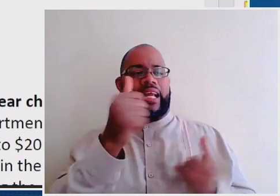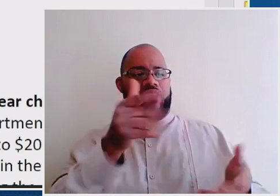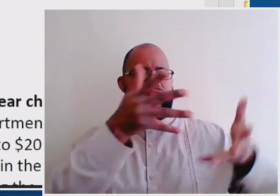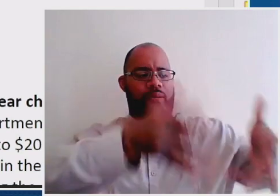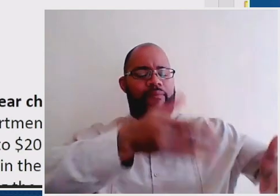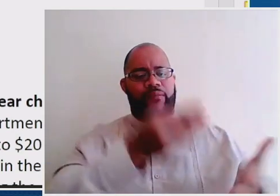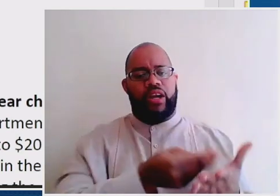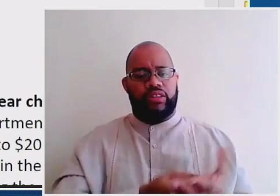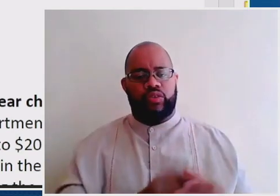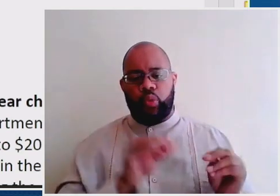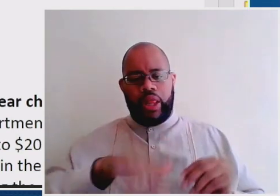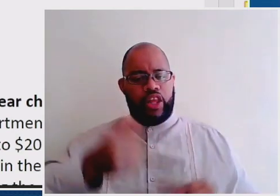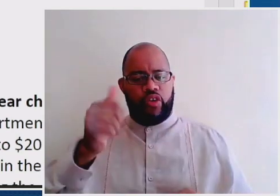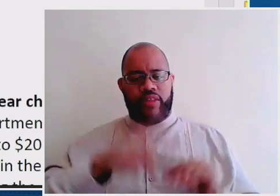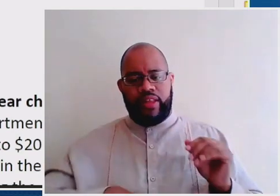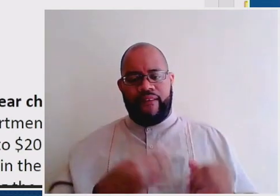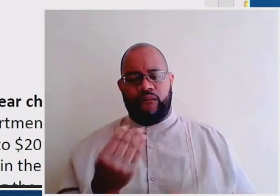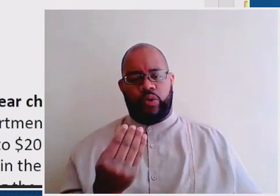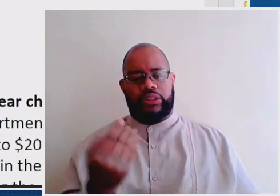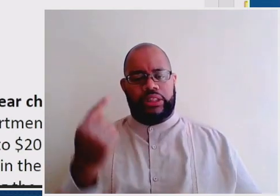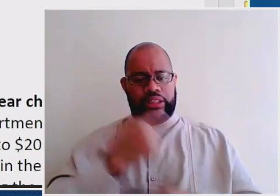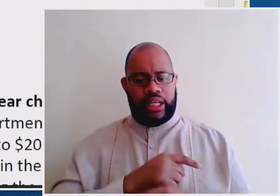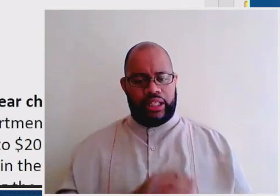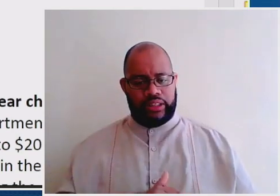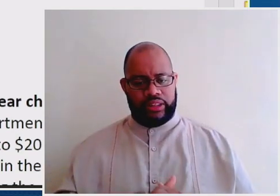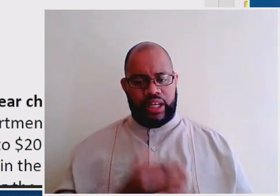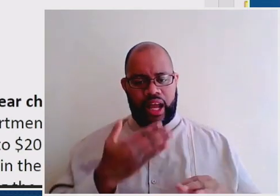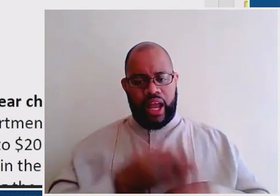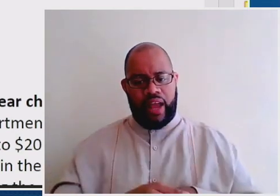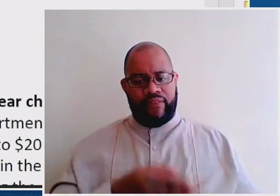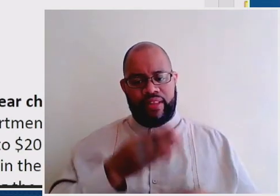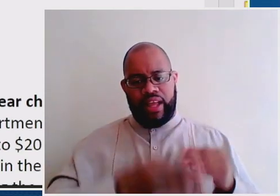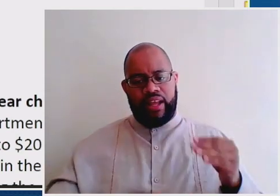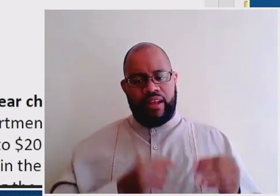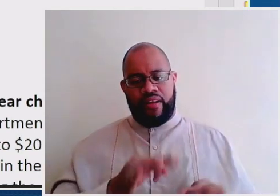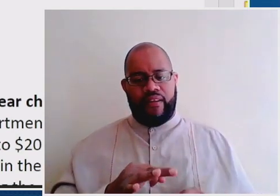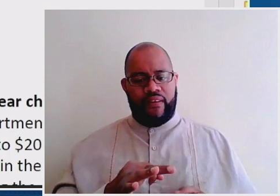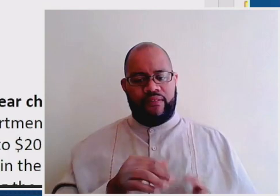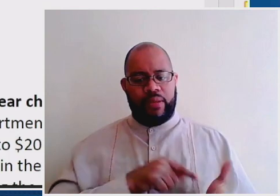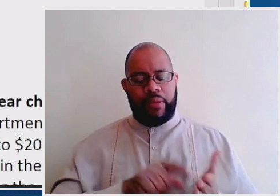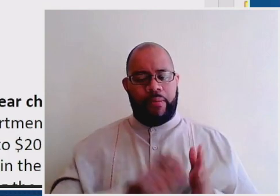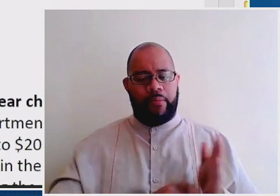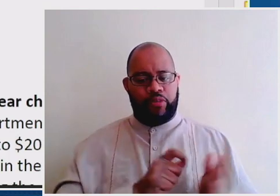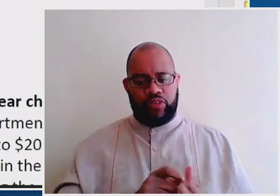later than 14 days after the end of the payment period, and that 14 days coincides